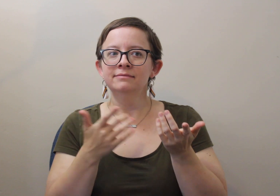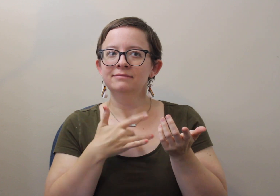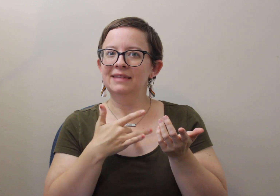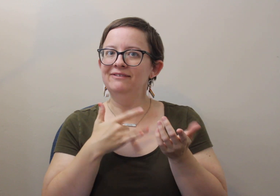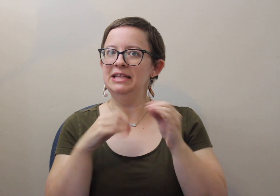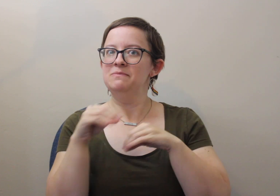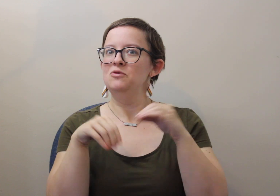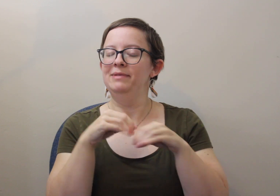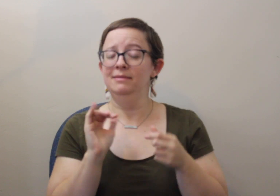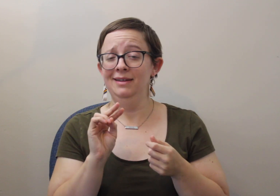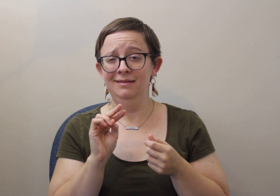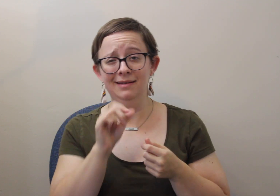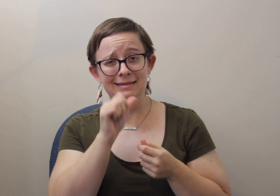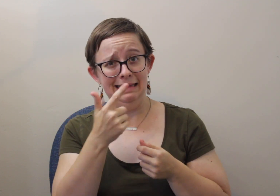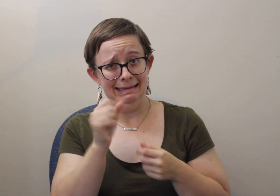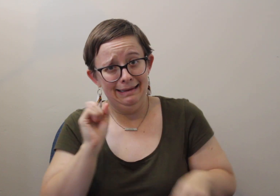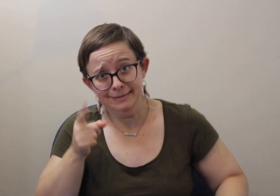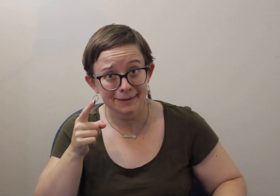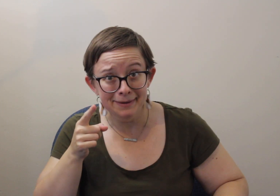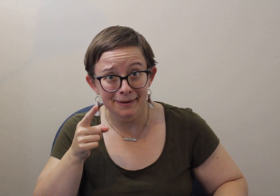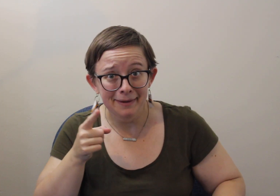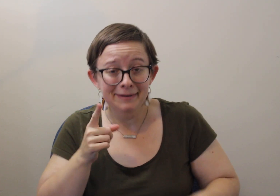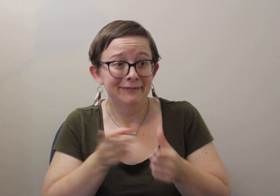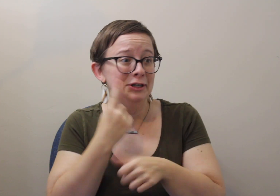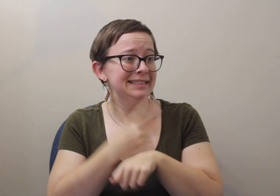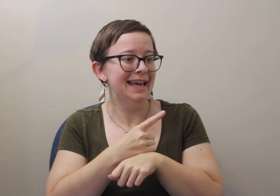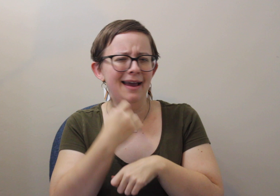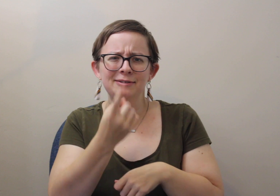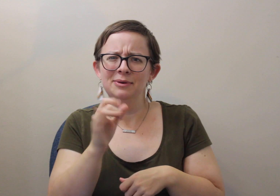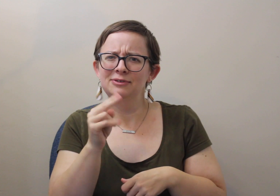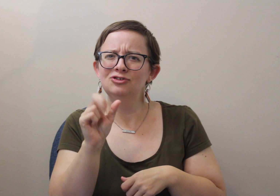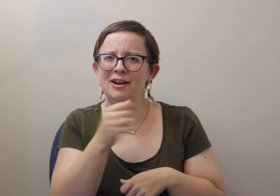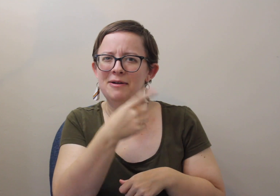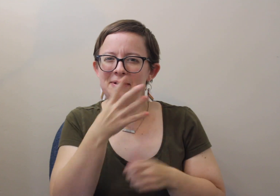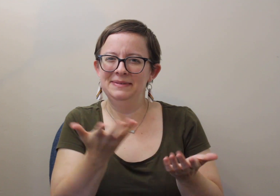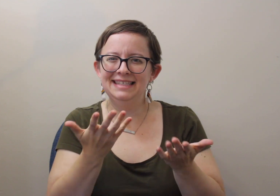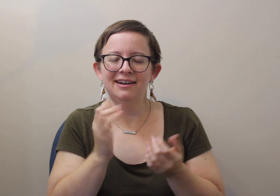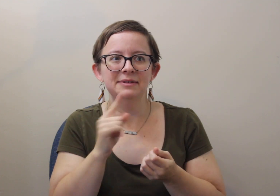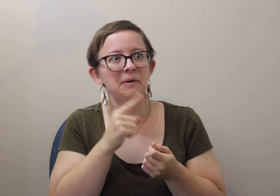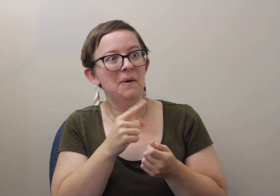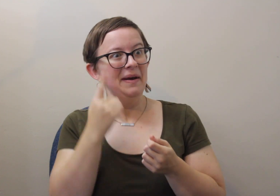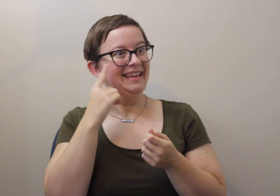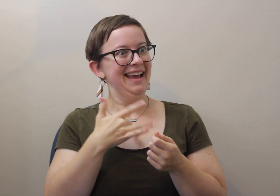But I've been feeling movement and it is not gas! The first day I told Jenna, her mom was here and I was like